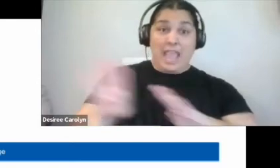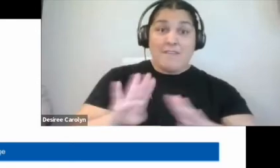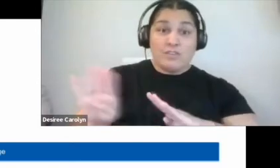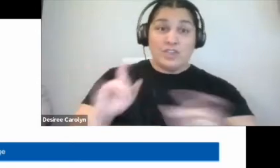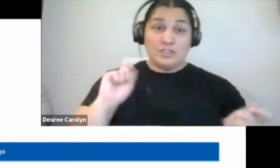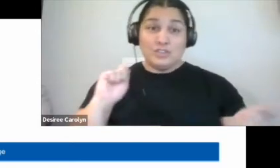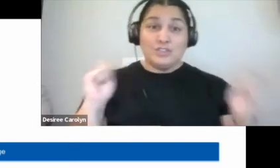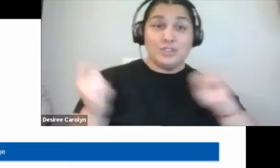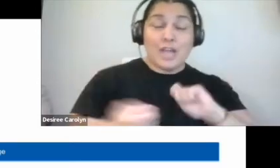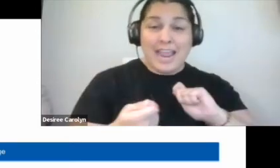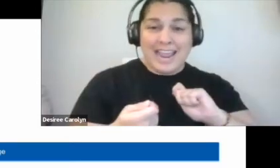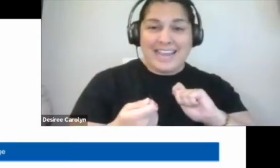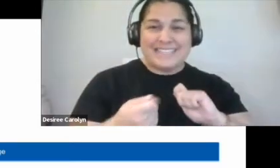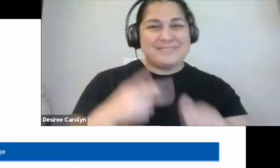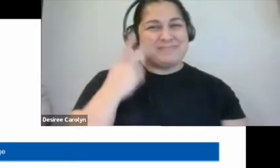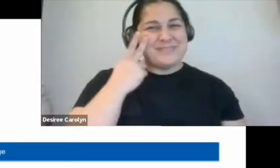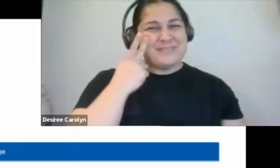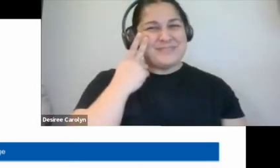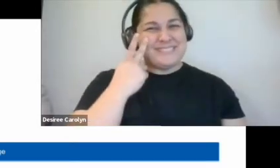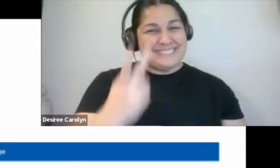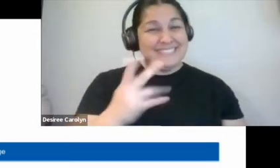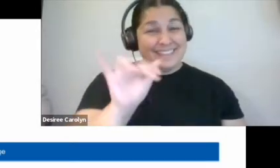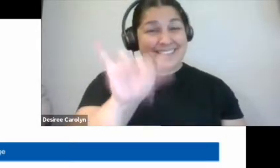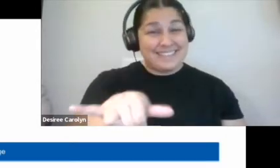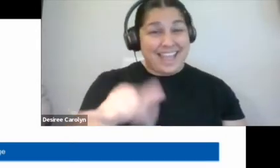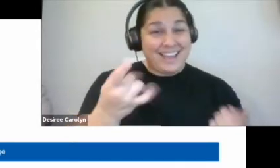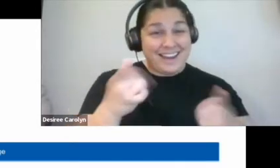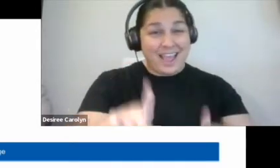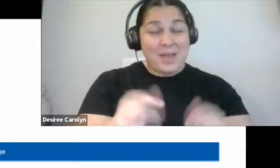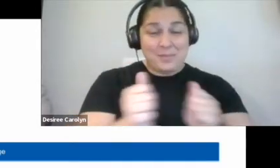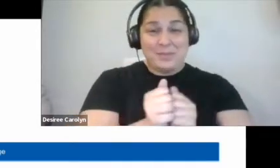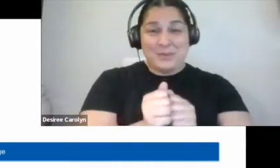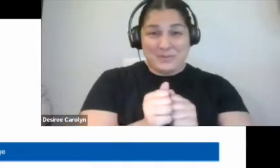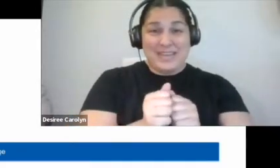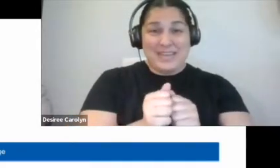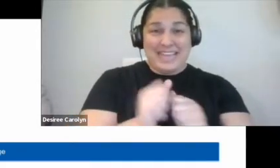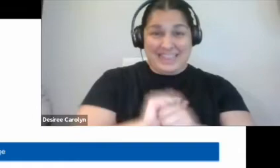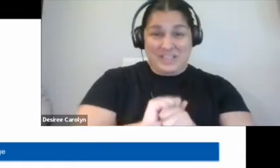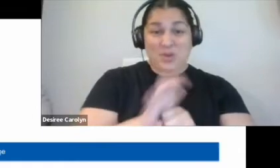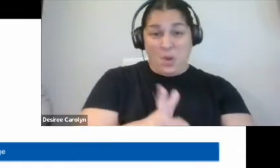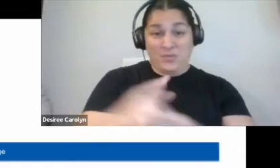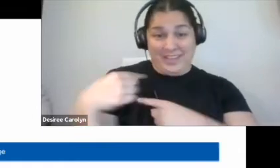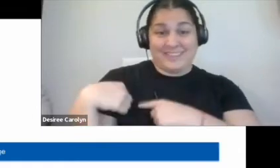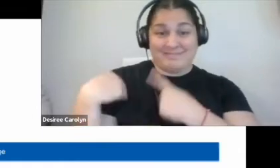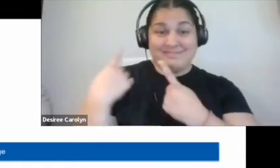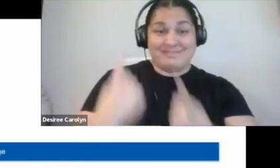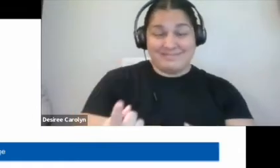seen this pattern several times with COVID in the last two years, so I I think that we still